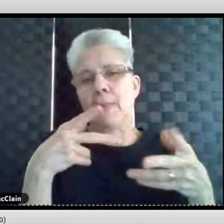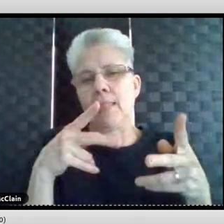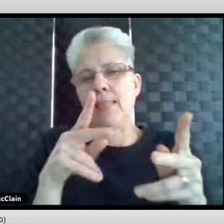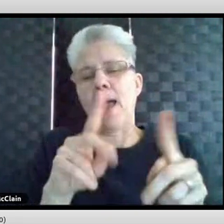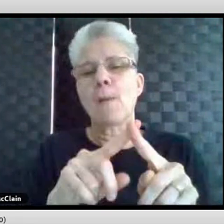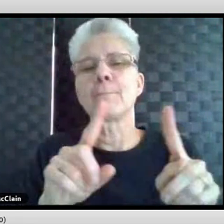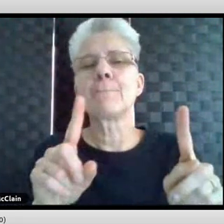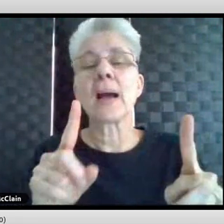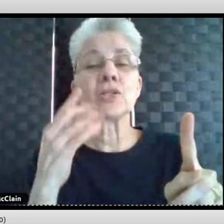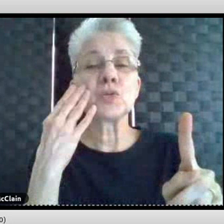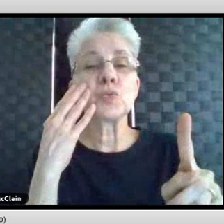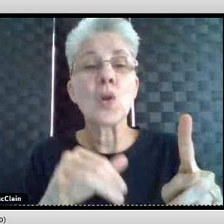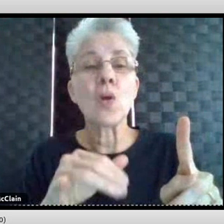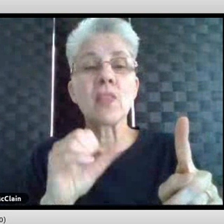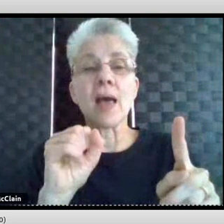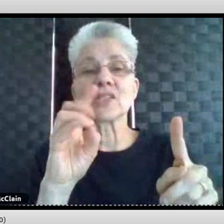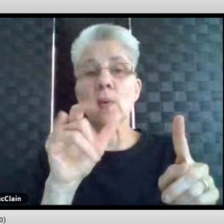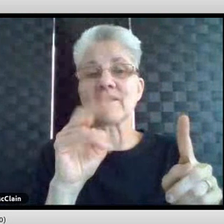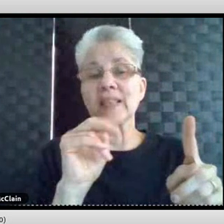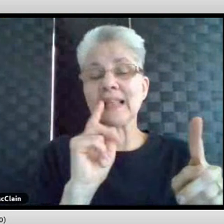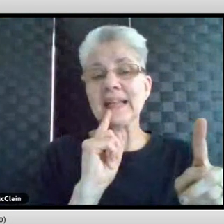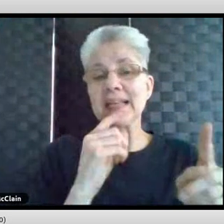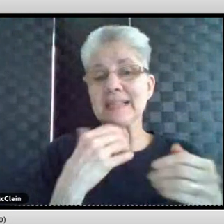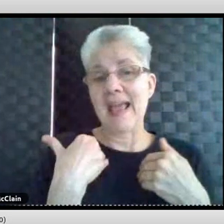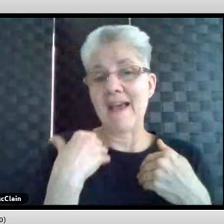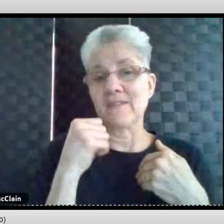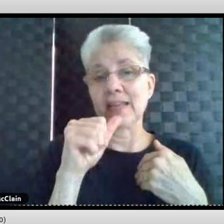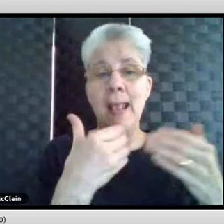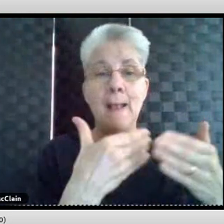but did you know that SWFLN is having a baby boomer